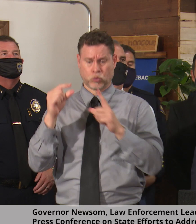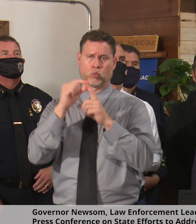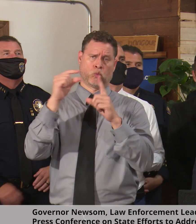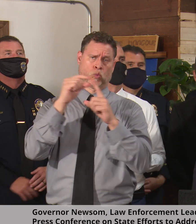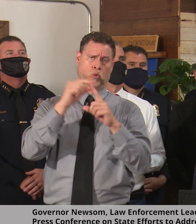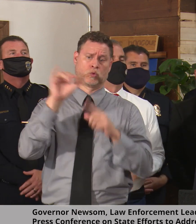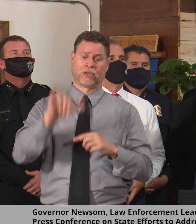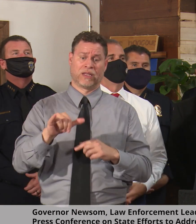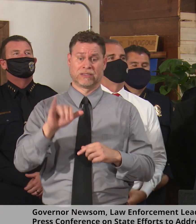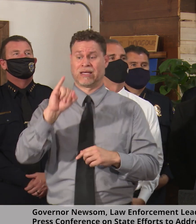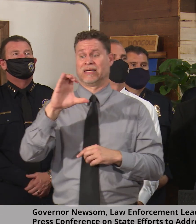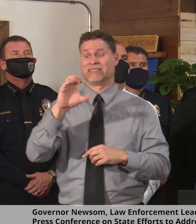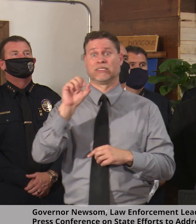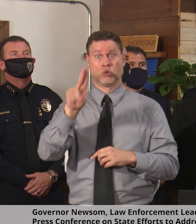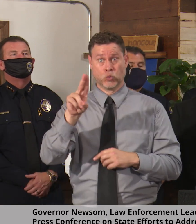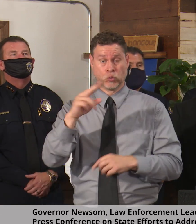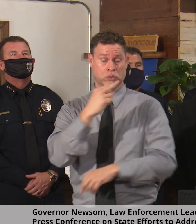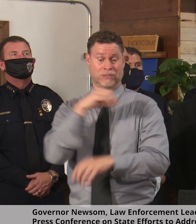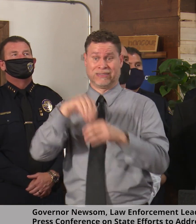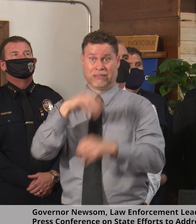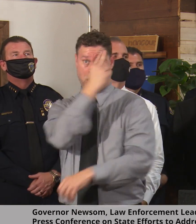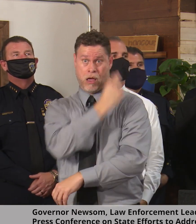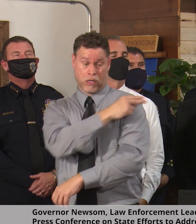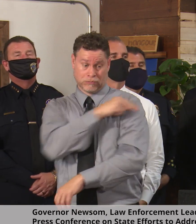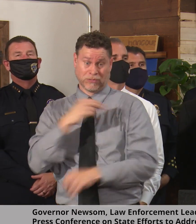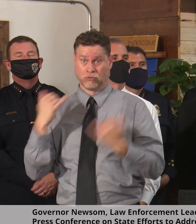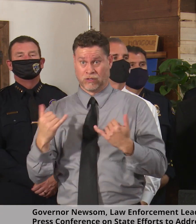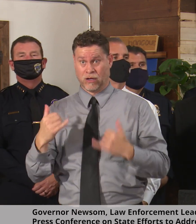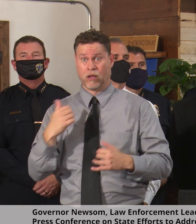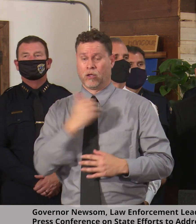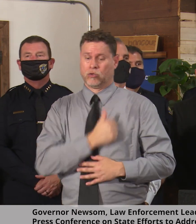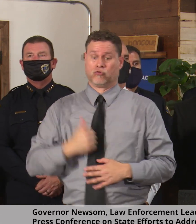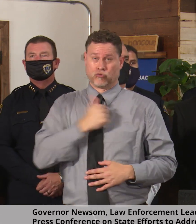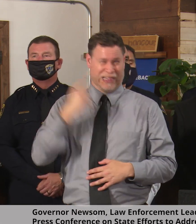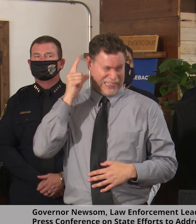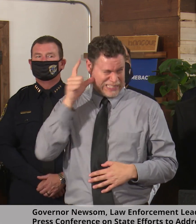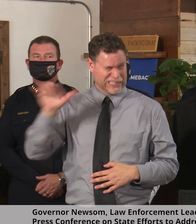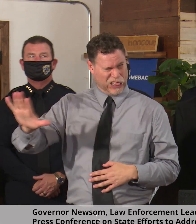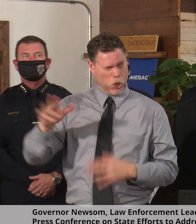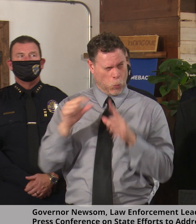that are in ICUs and hospitals right now and the universal regret. Listen to their words, not mine.